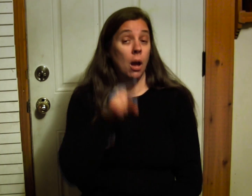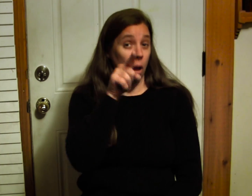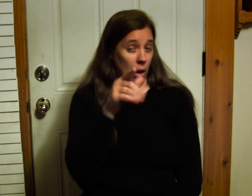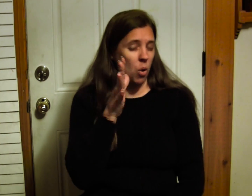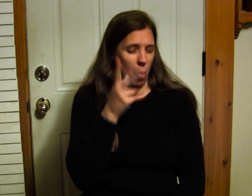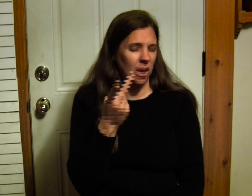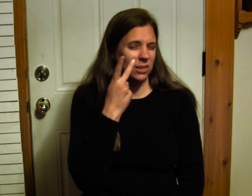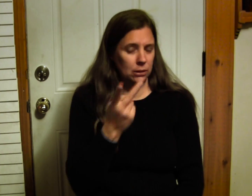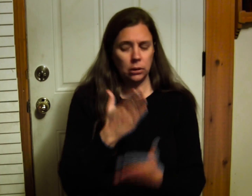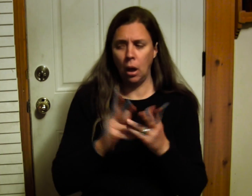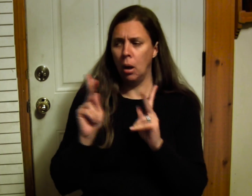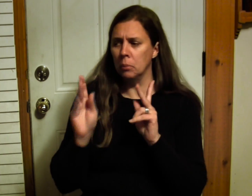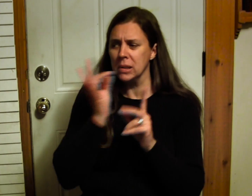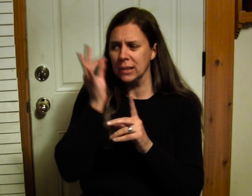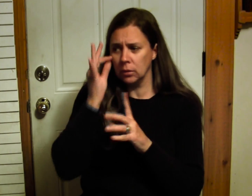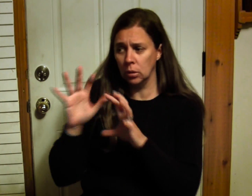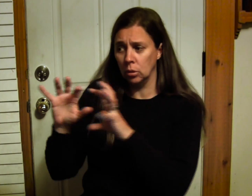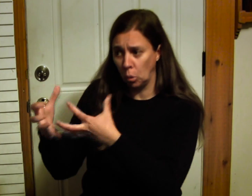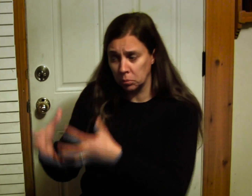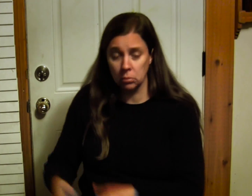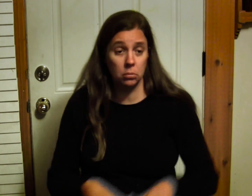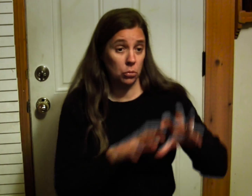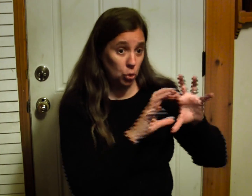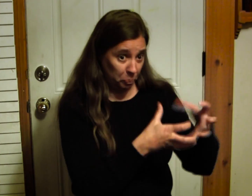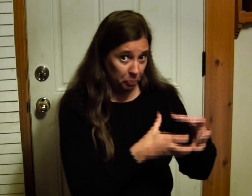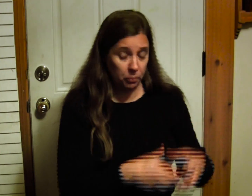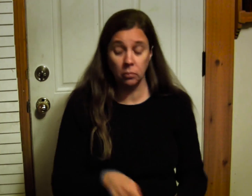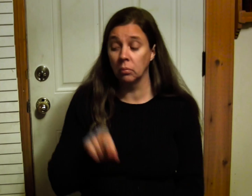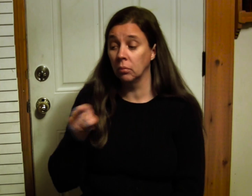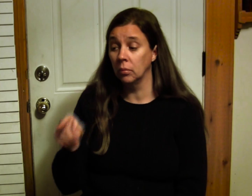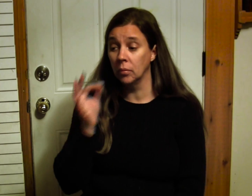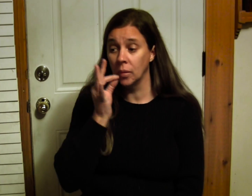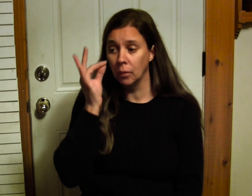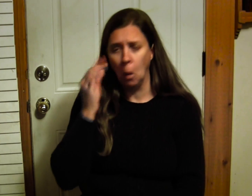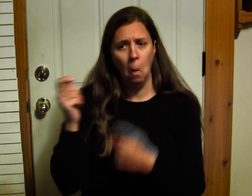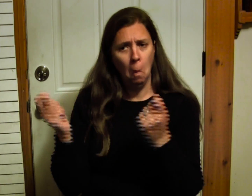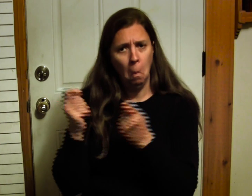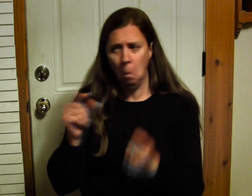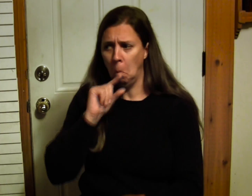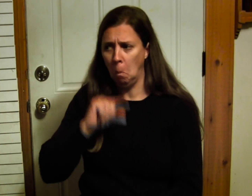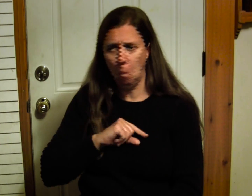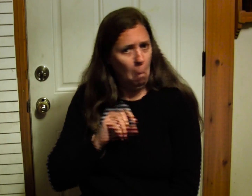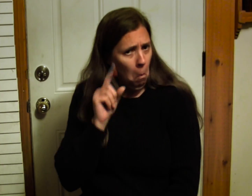Now, you will sometimes see two different groups of Indians.